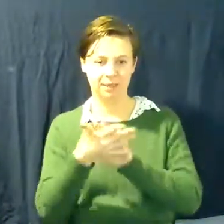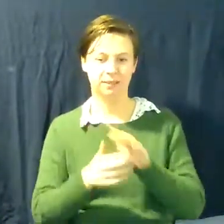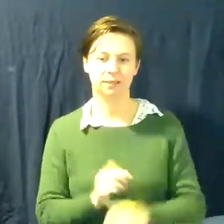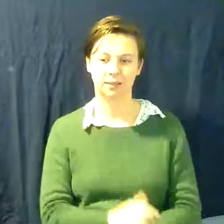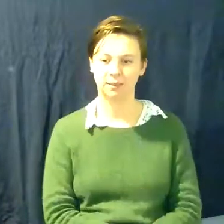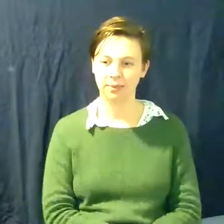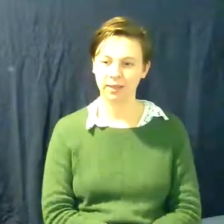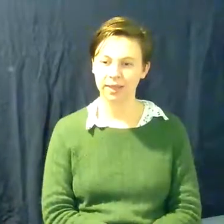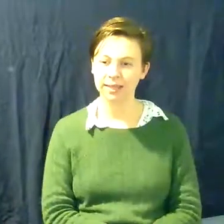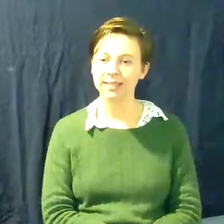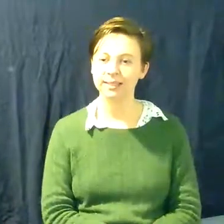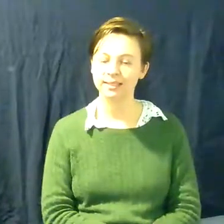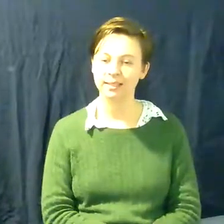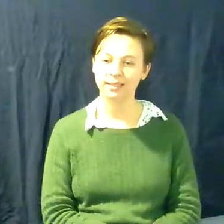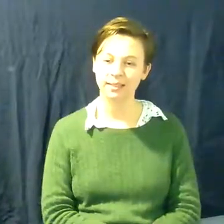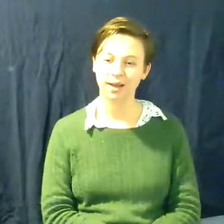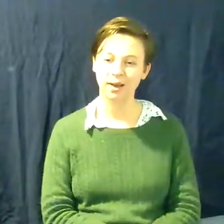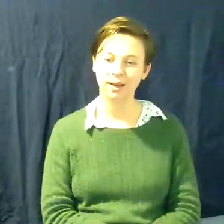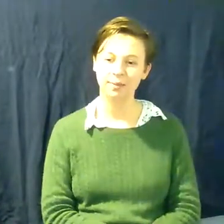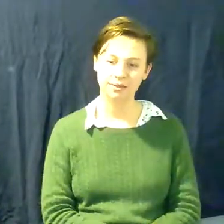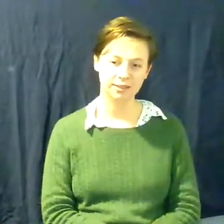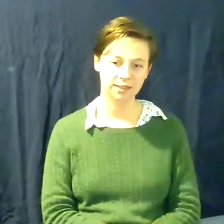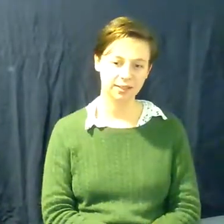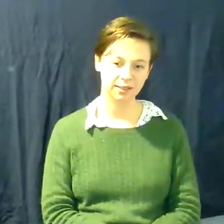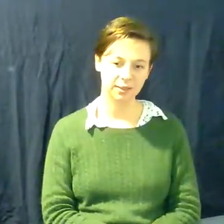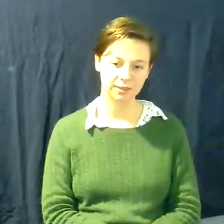learn a few things lik along the way with the training. So it's a